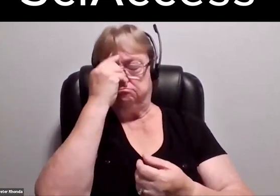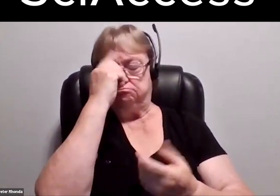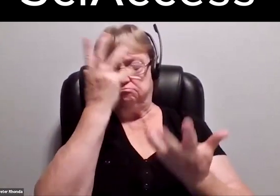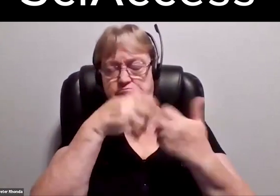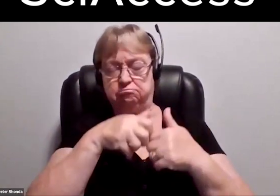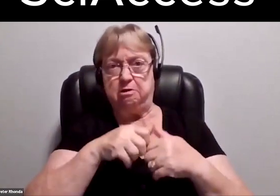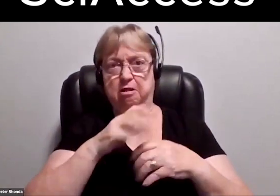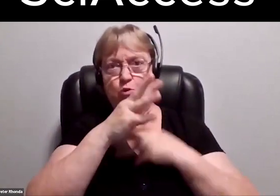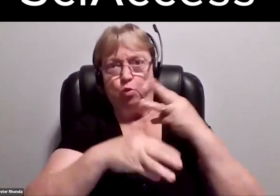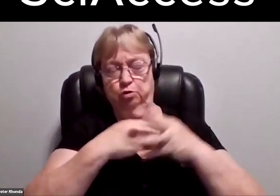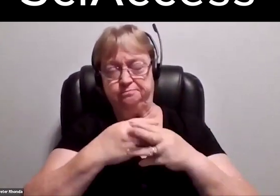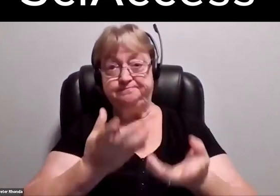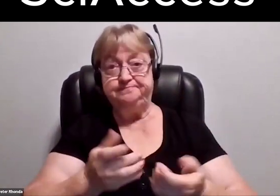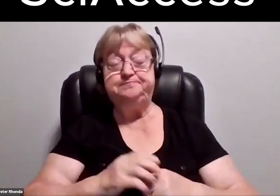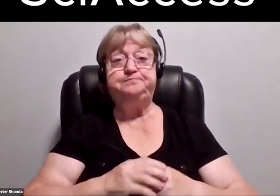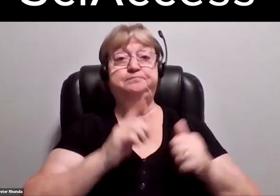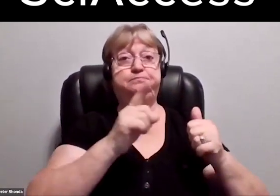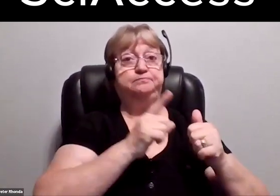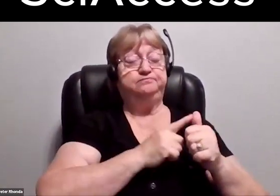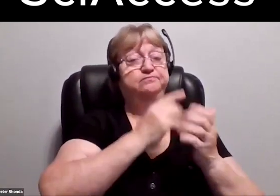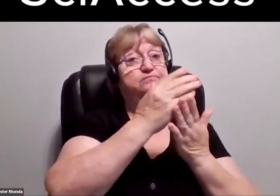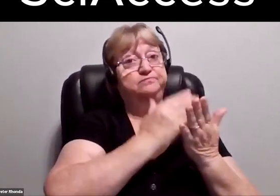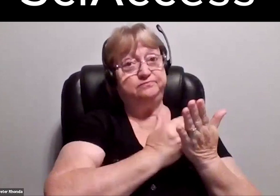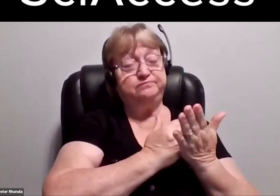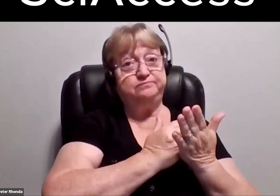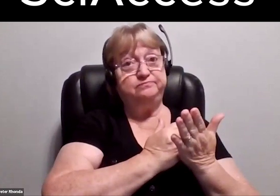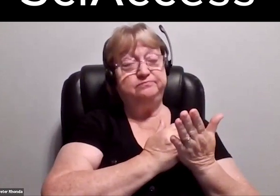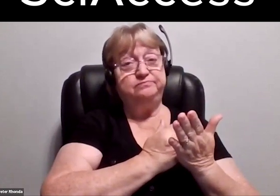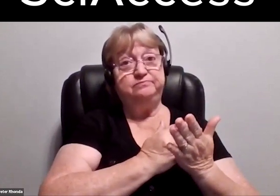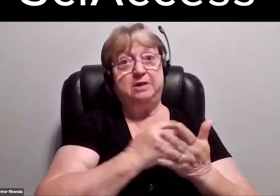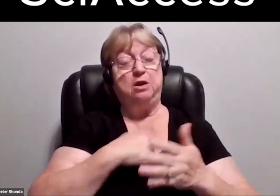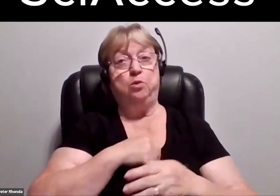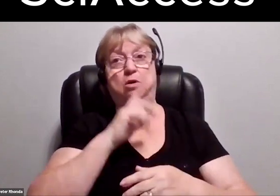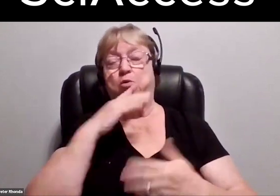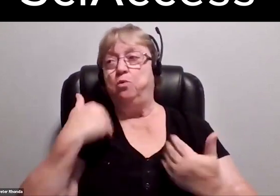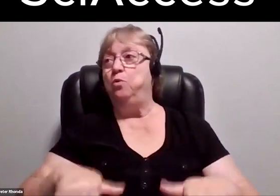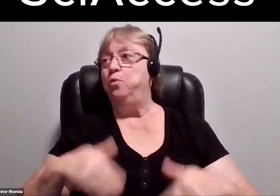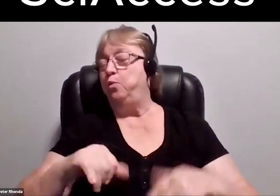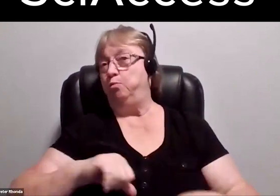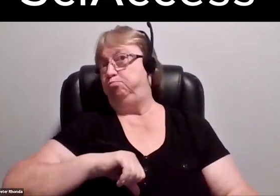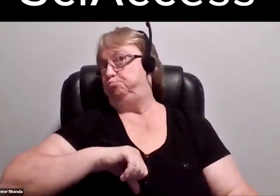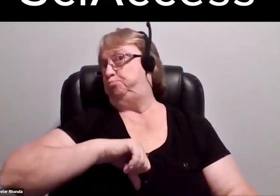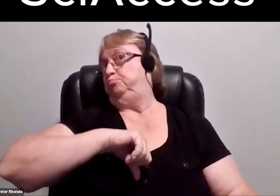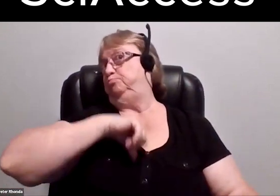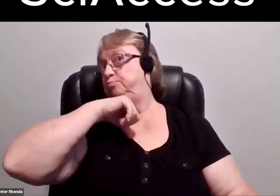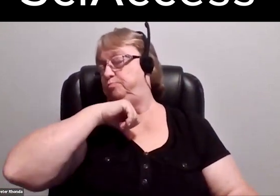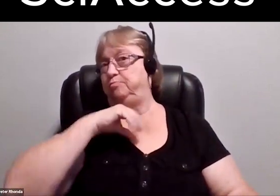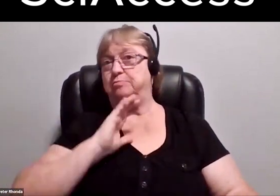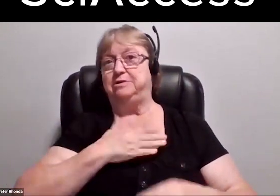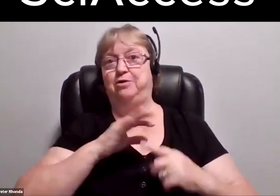The first lesson of the week, which is something that we are incredibly proud of and is our unique project centerpiece,